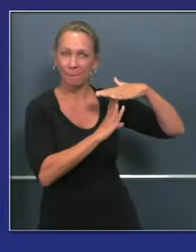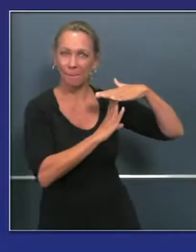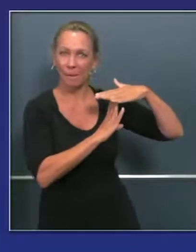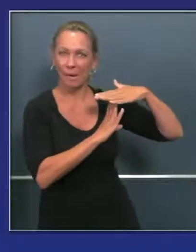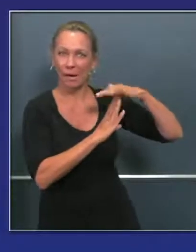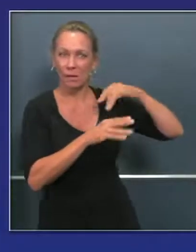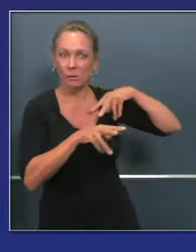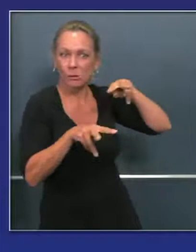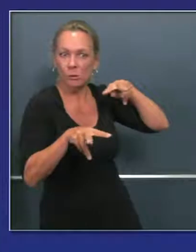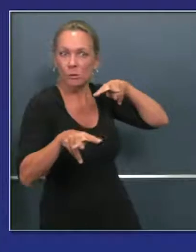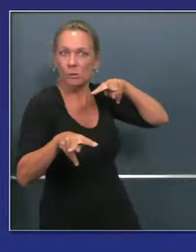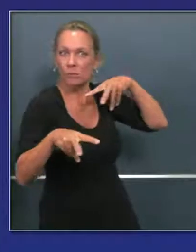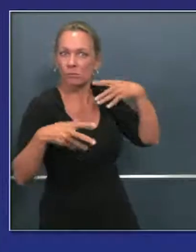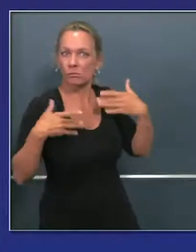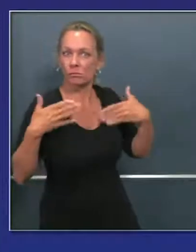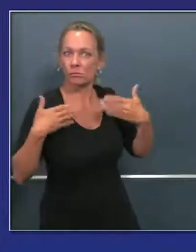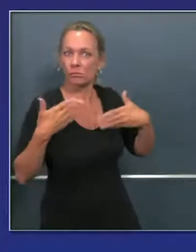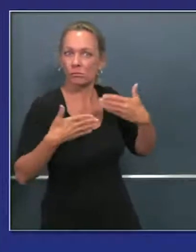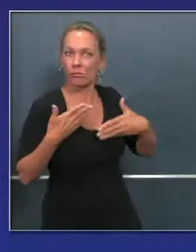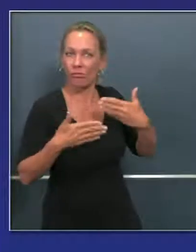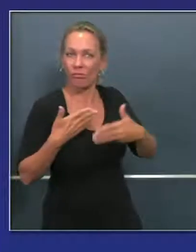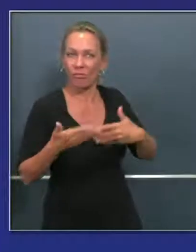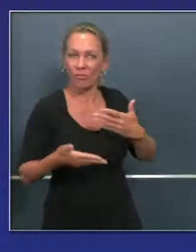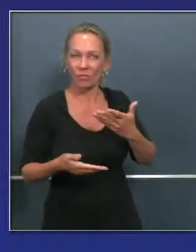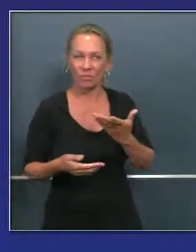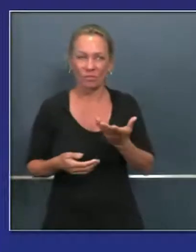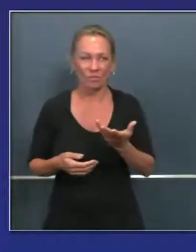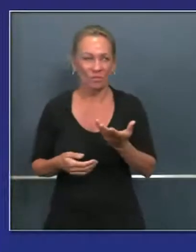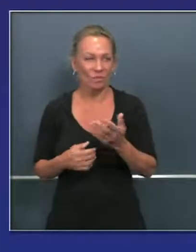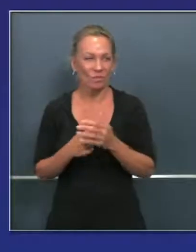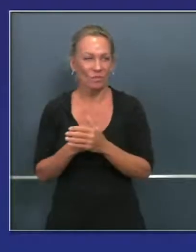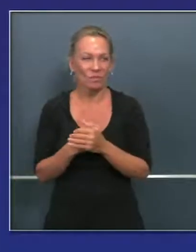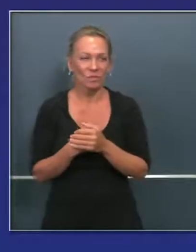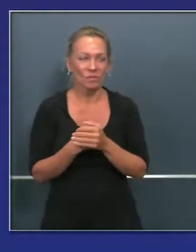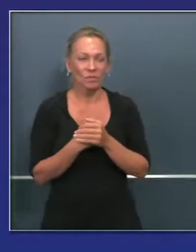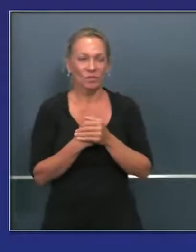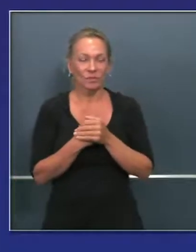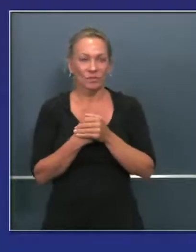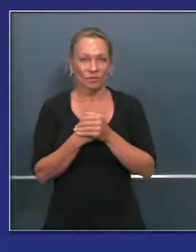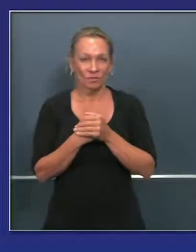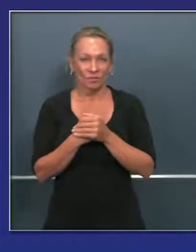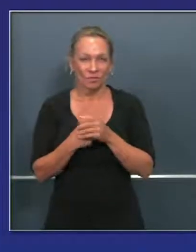of 75,000 hospital beds in the state of California seventy three thousand eight hundred sixty seven